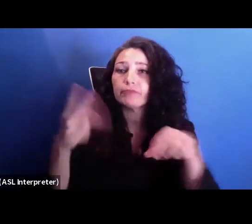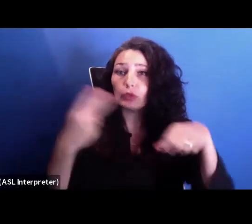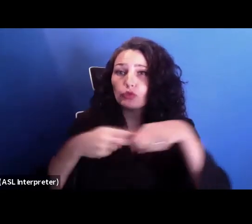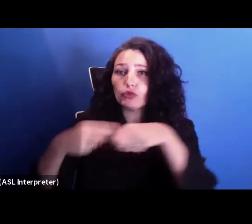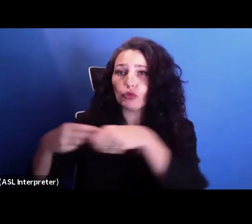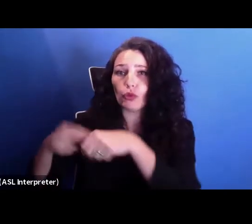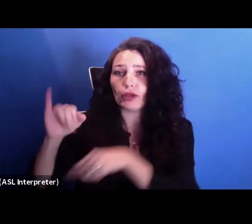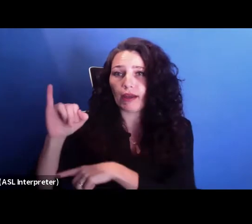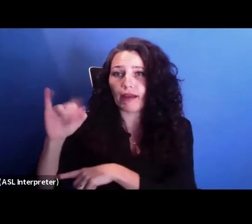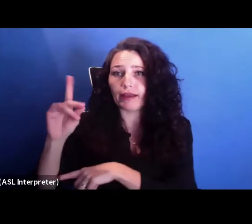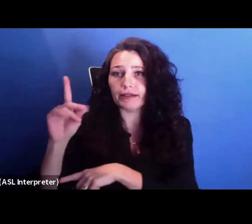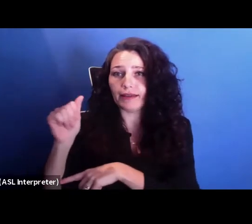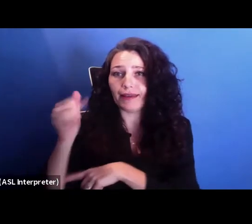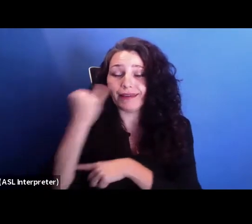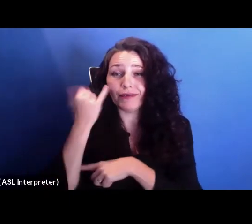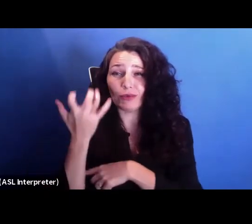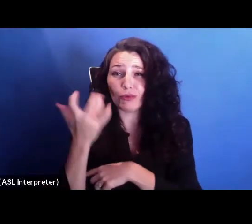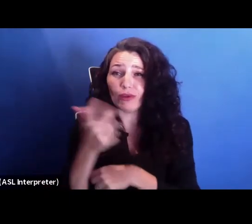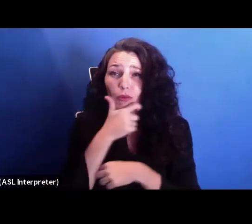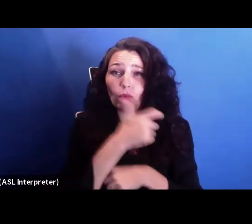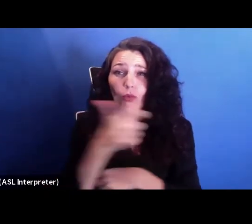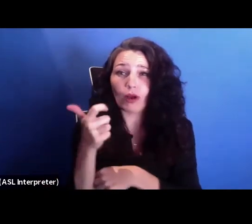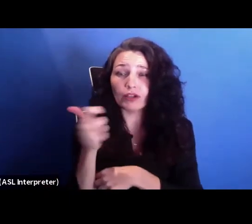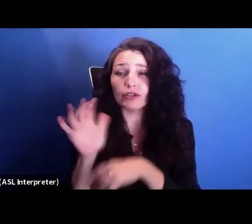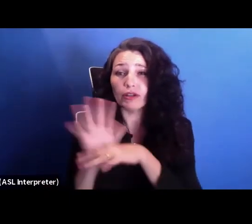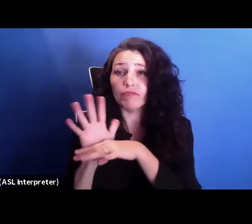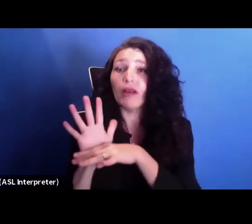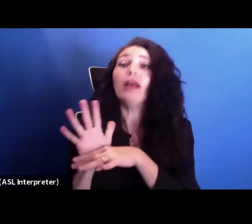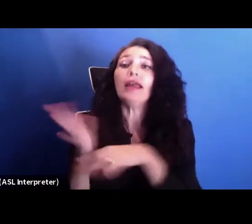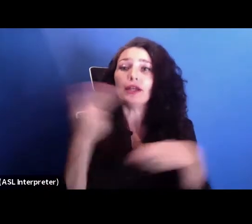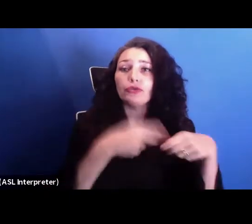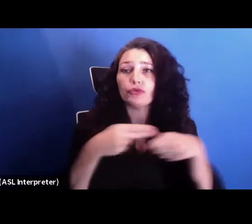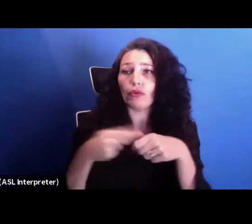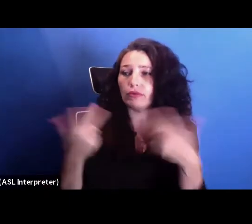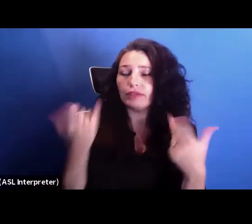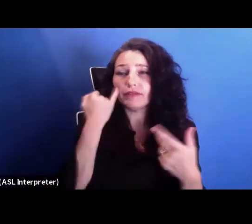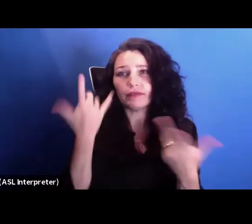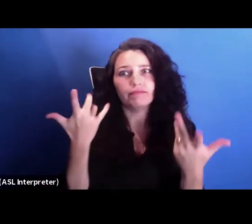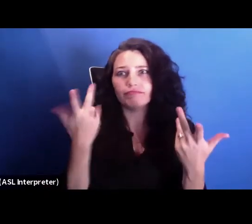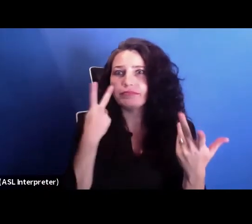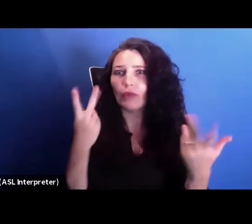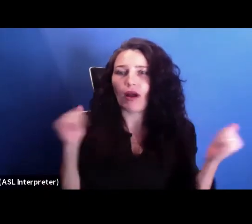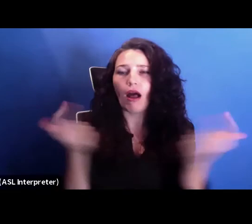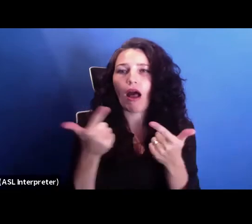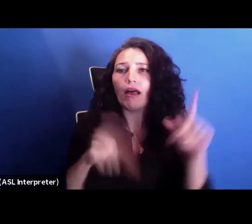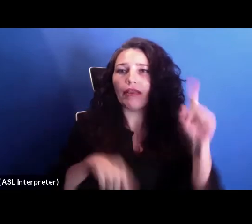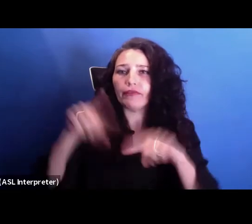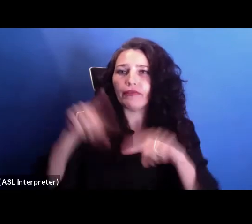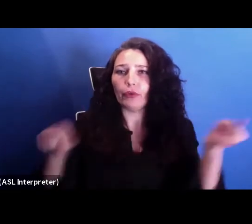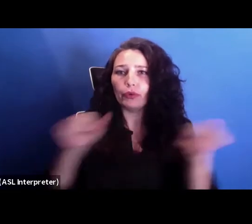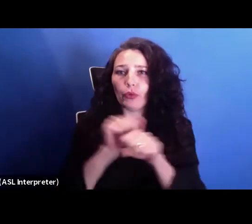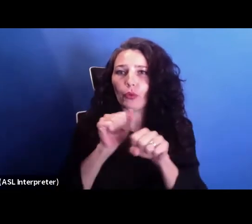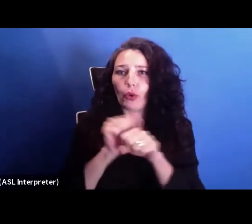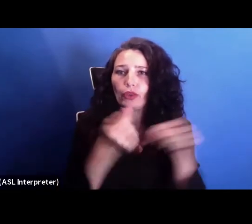if you want to see the films and the series, along with all the other work that we do throughout the year including the IDA awards,